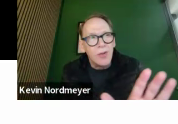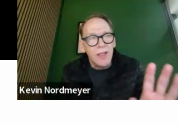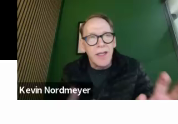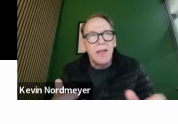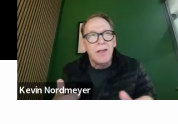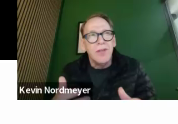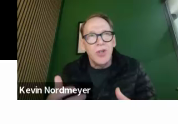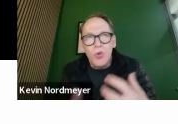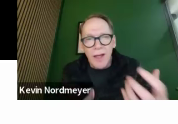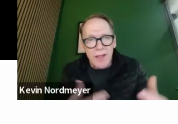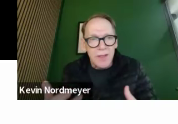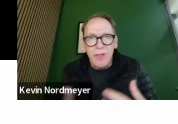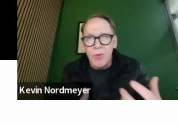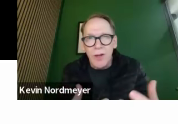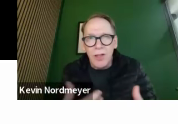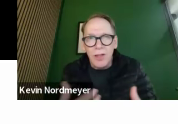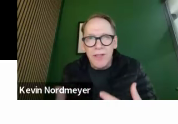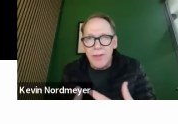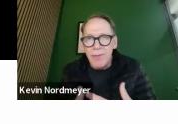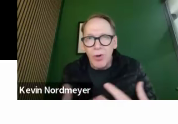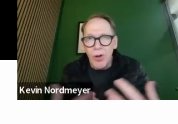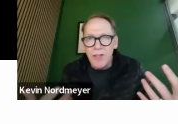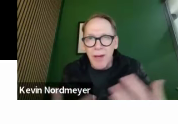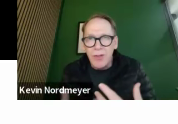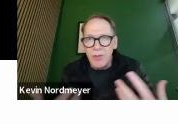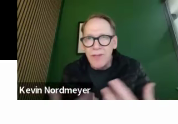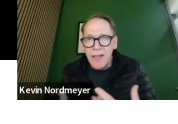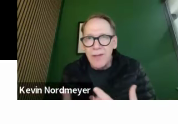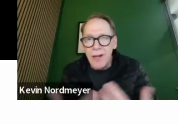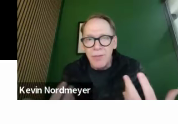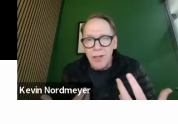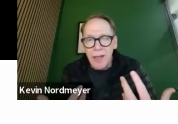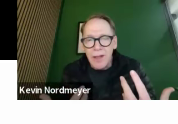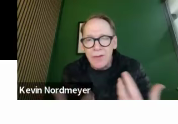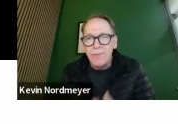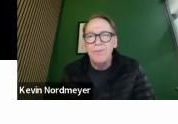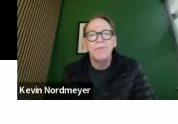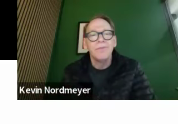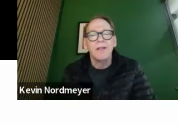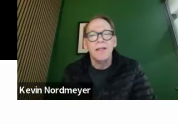not only the nuances between all of this, but that broad spectrum of need that everybody has.